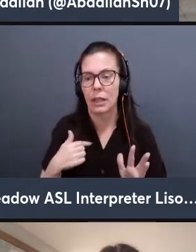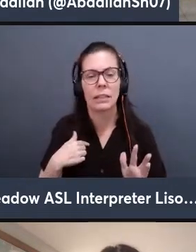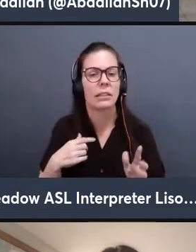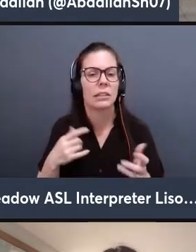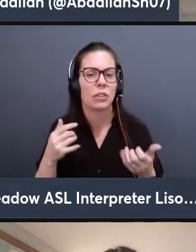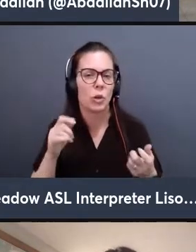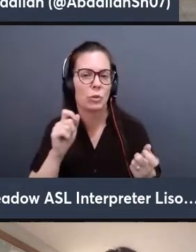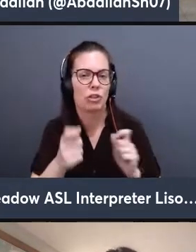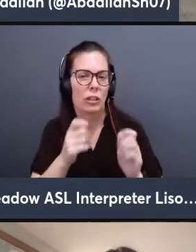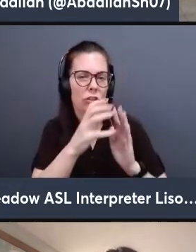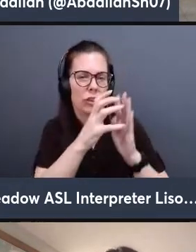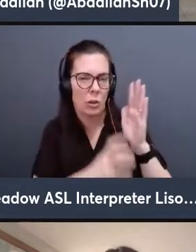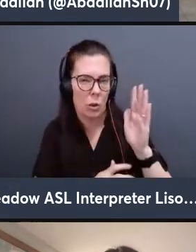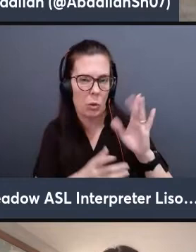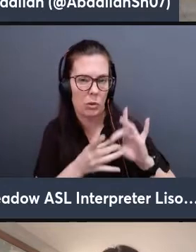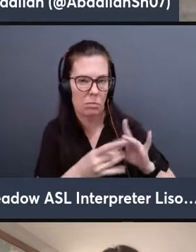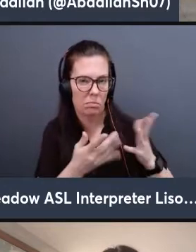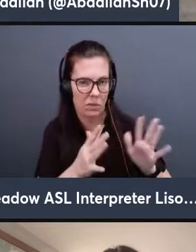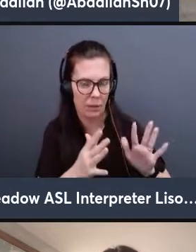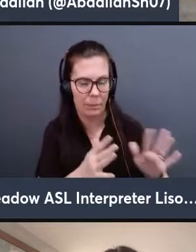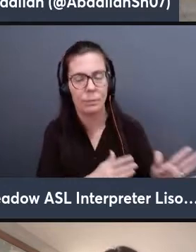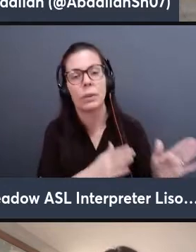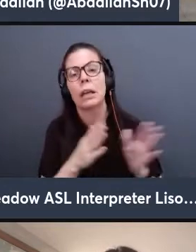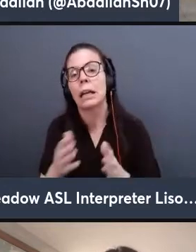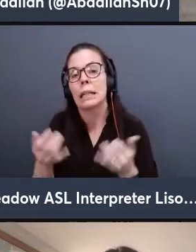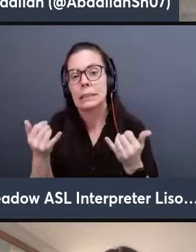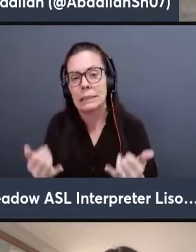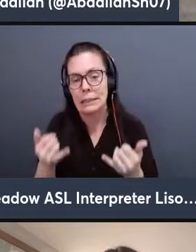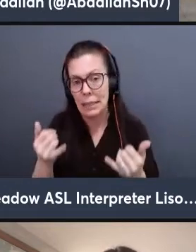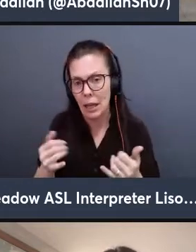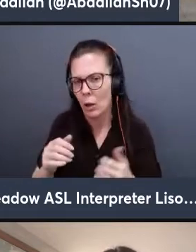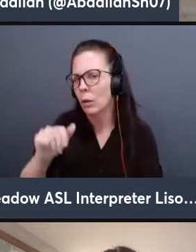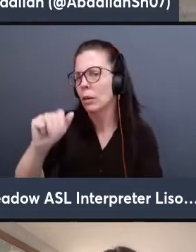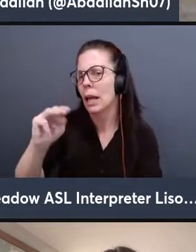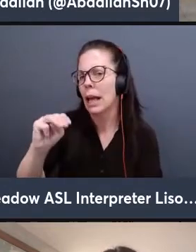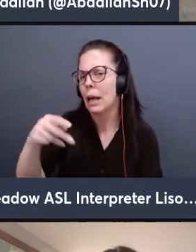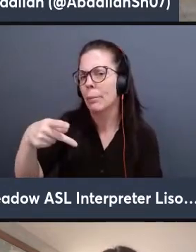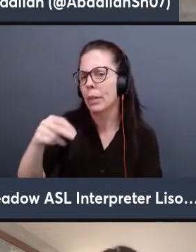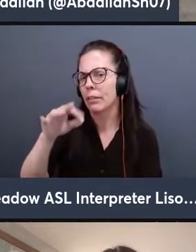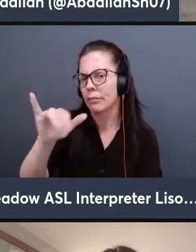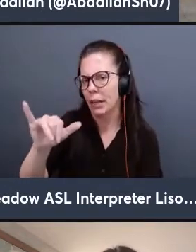And then the other thing that I now need to do, the way that Amplify works is in order for you to be able